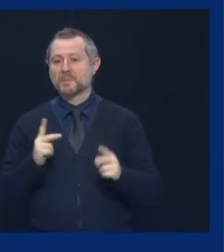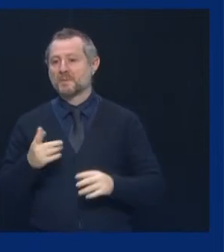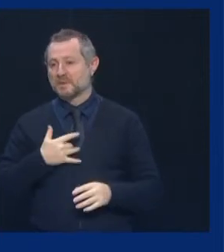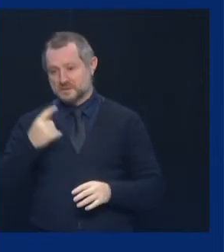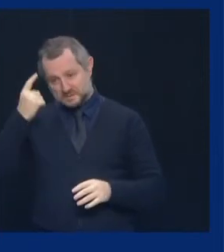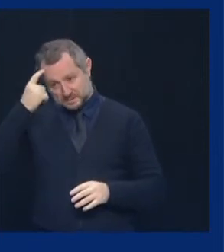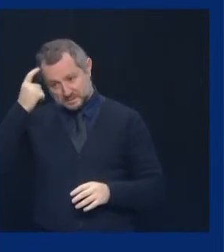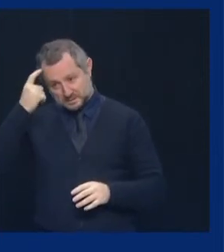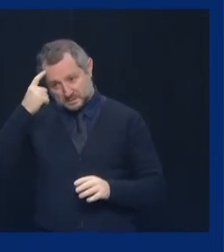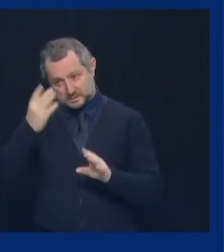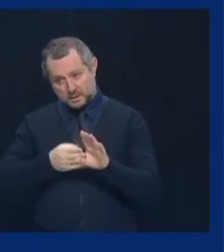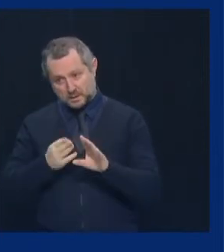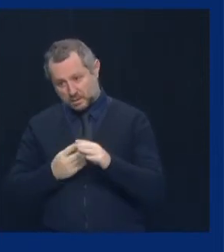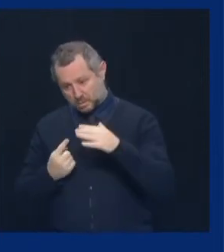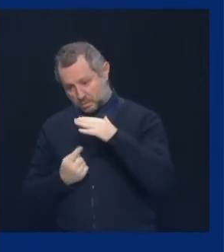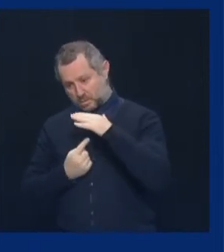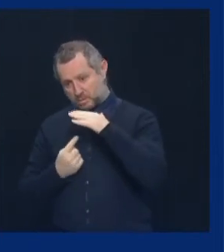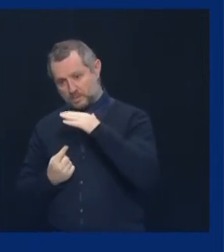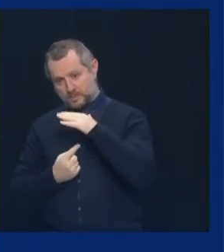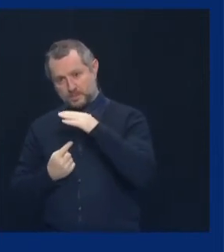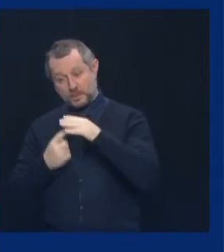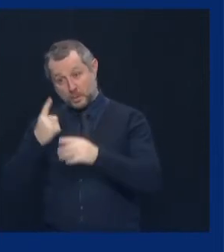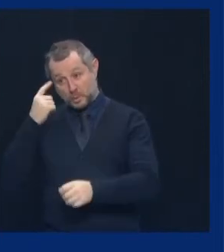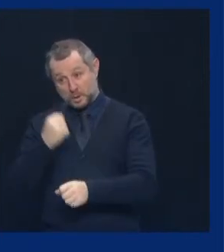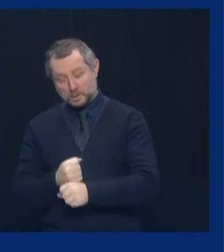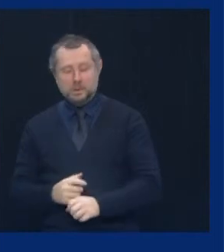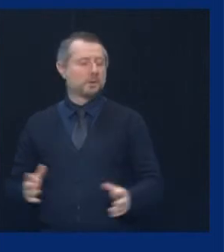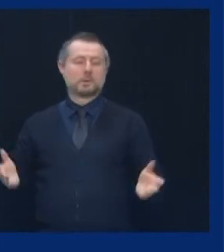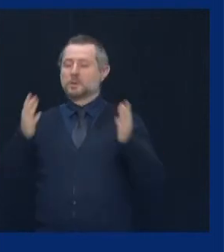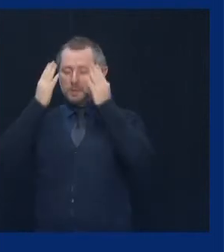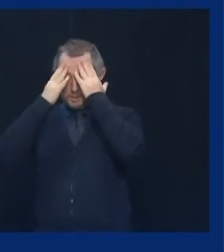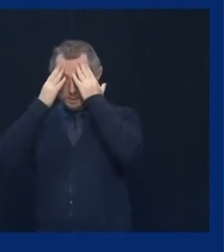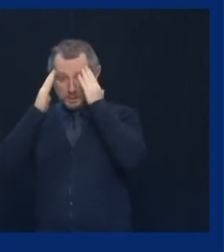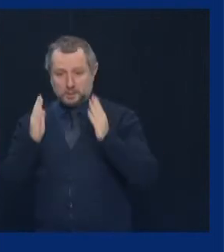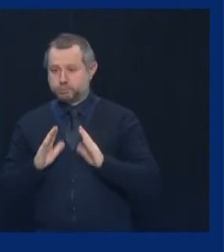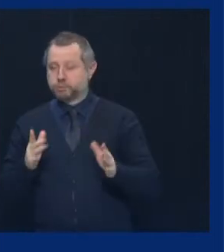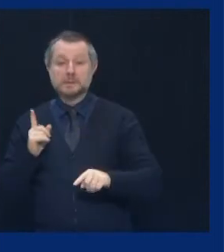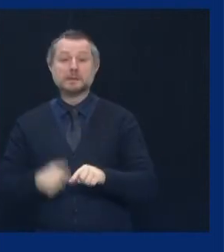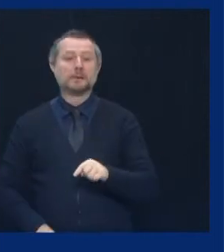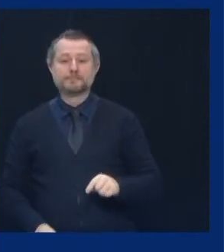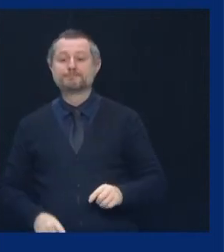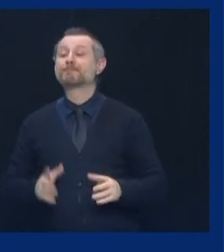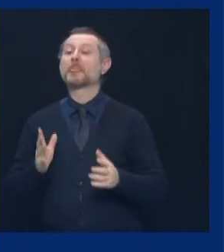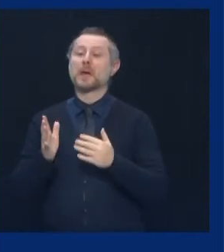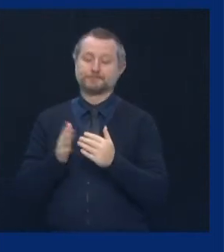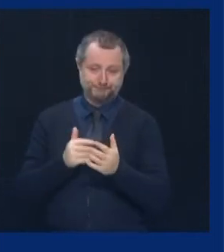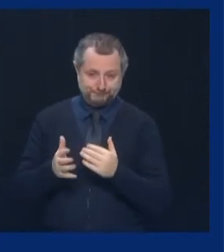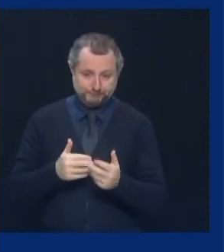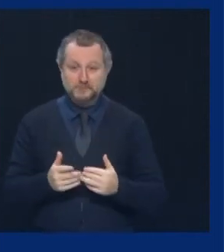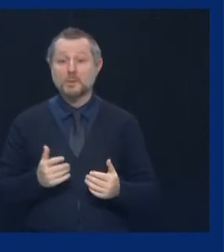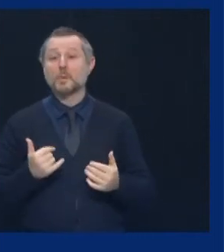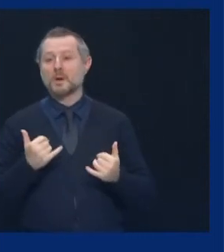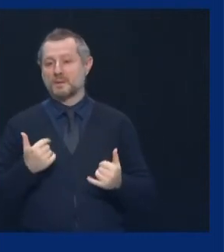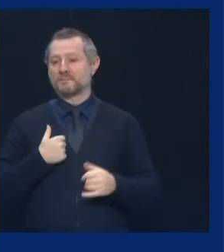FORGET THE NUMBERS. PSYCHICALLY YOU COULDN'T SUSTAIN